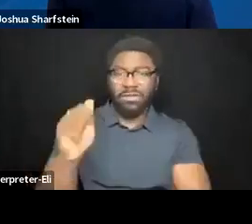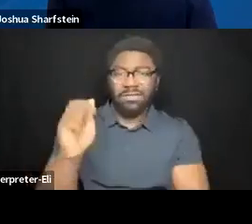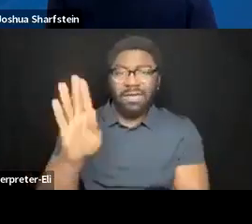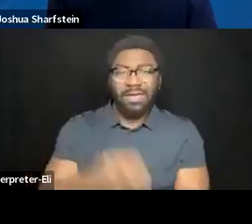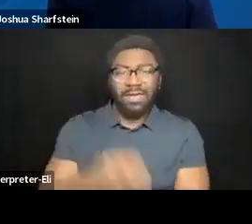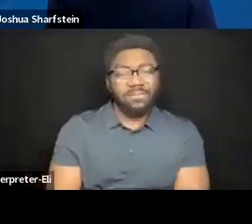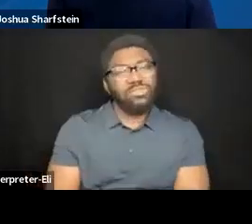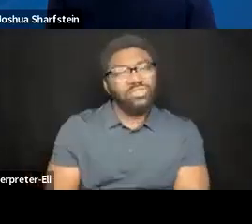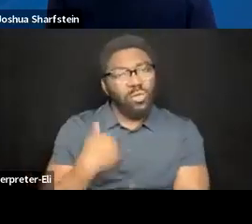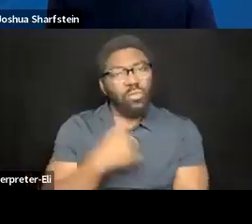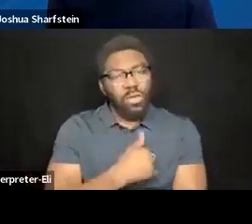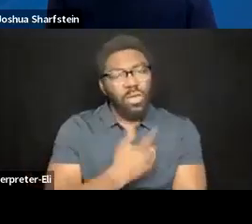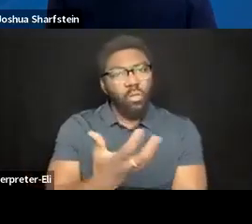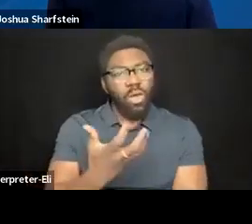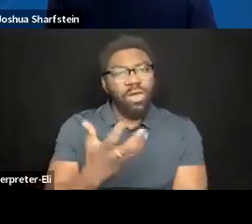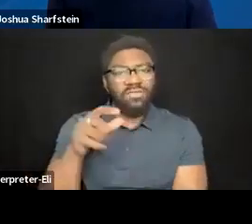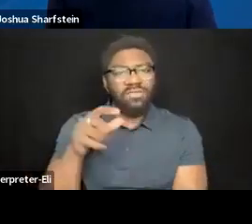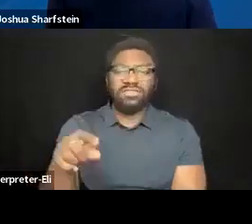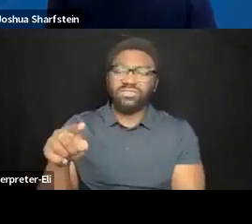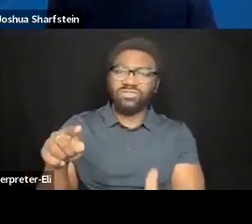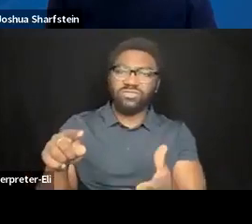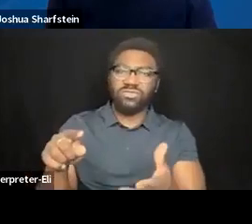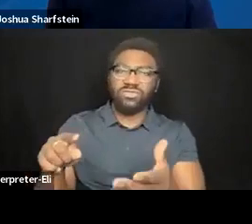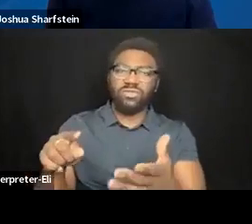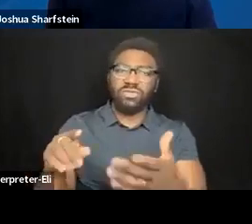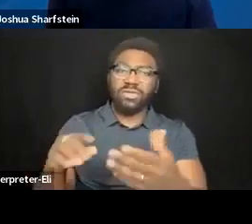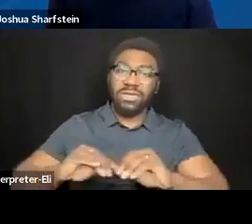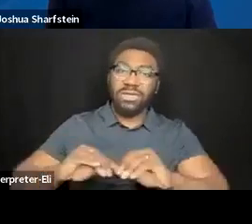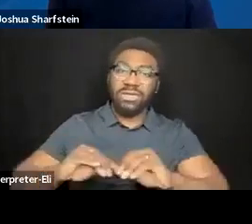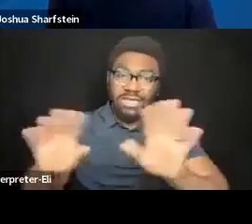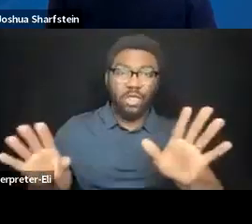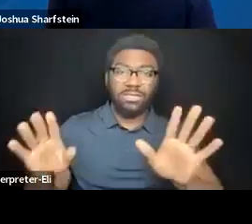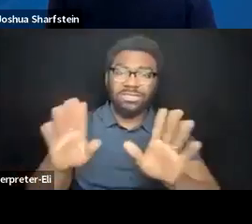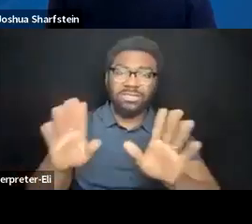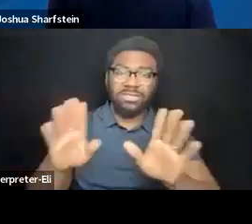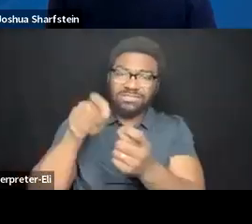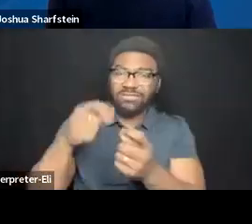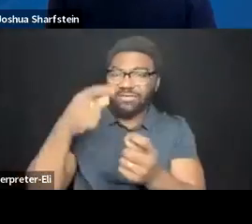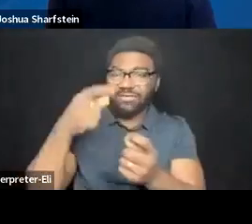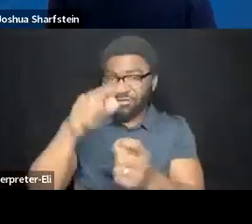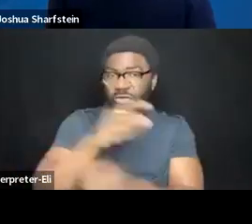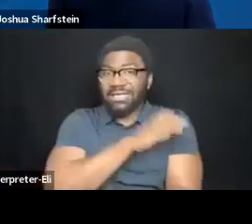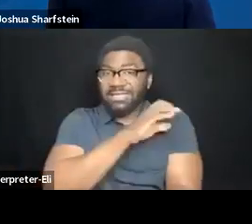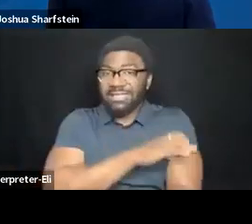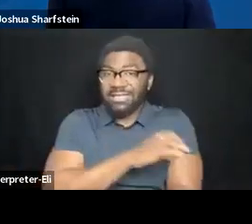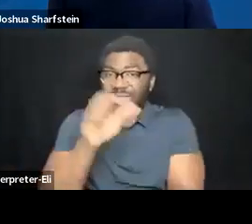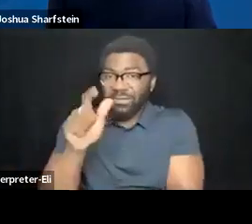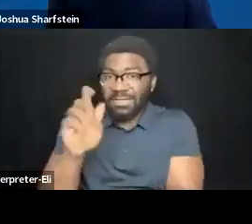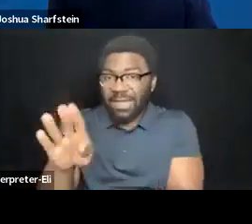about laboratories generally, clinical labs particularly, no matter whether it's an infectious disease or a different kind of clinical lab.